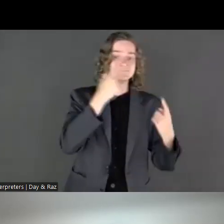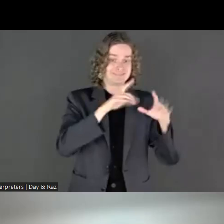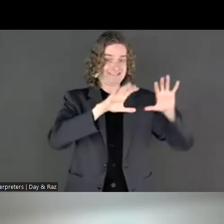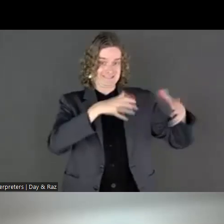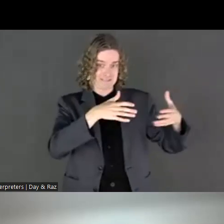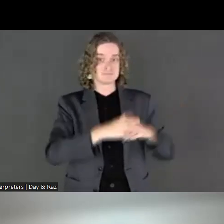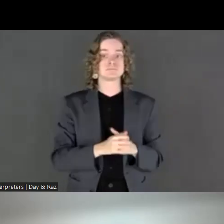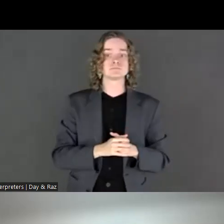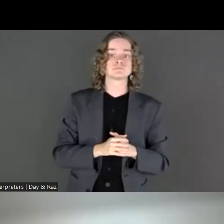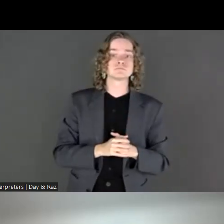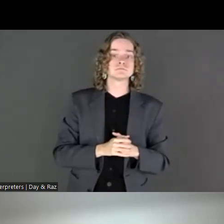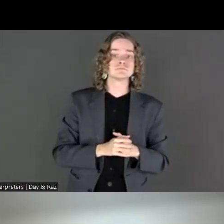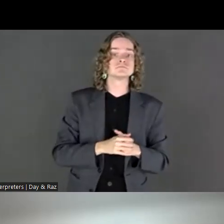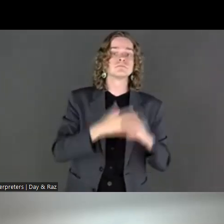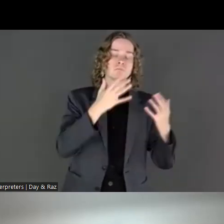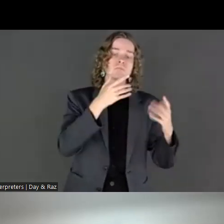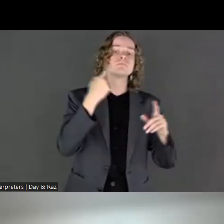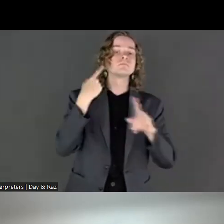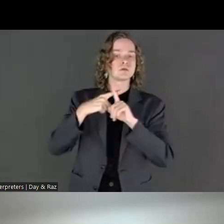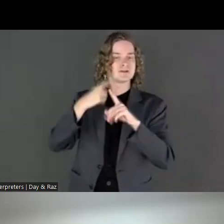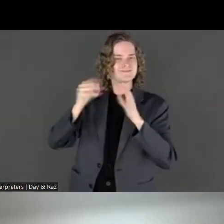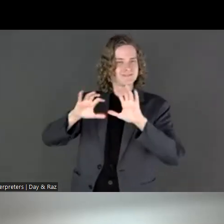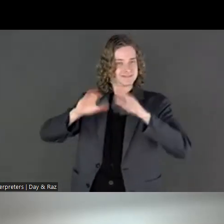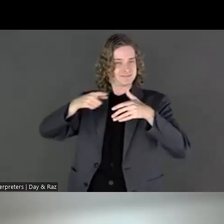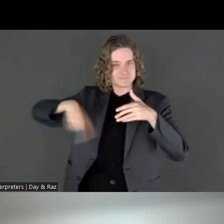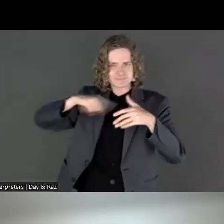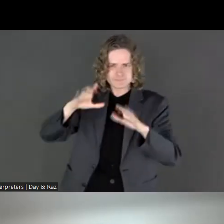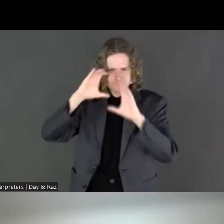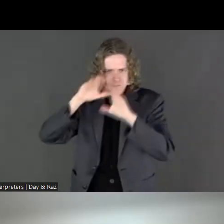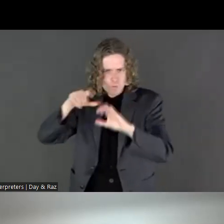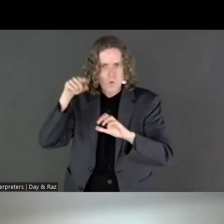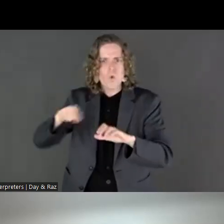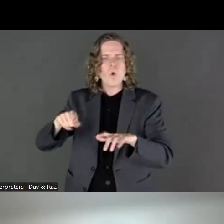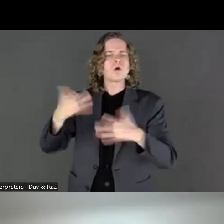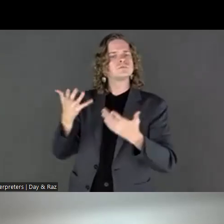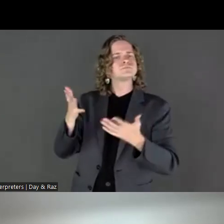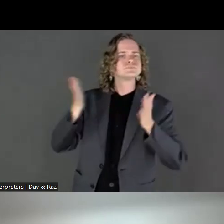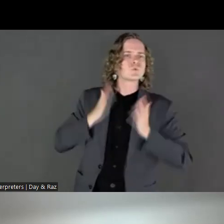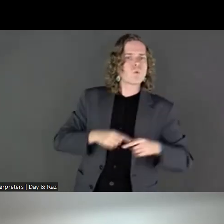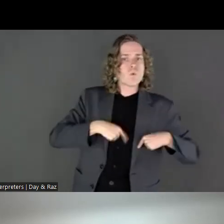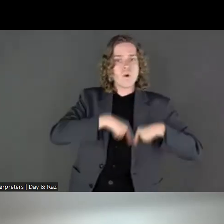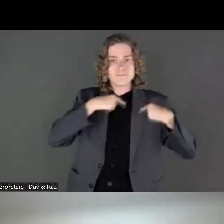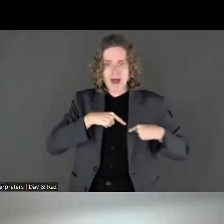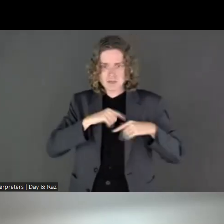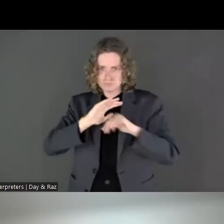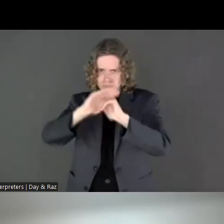force on localization. And for the localization Task Force. The most interesting thing or the